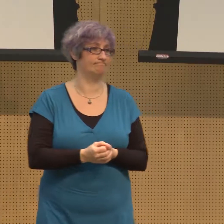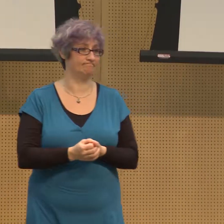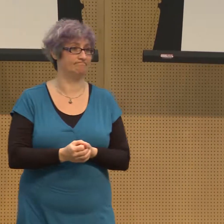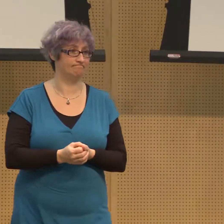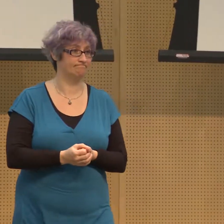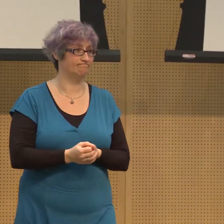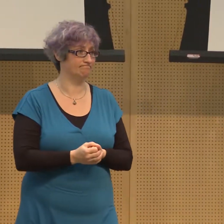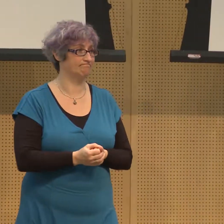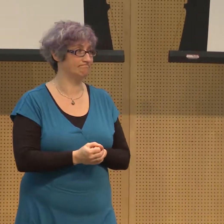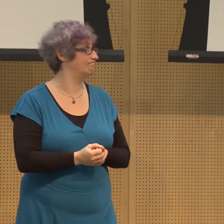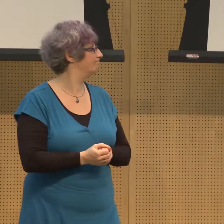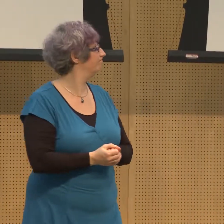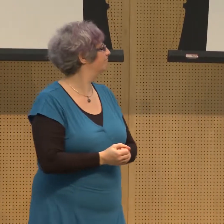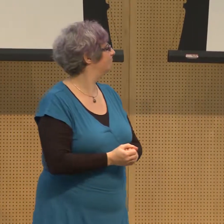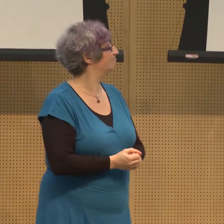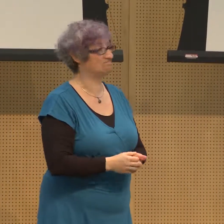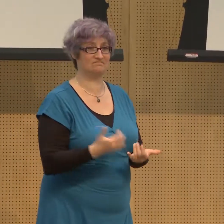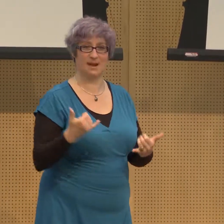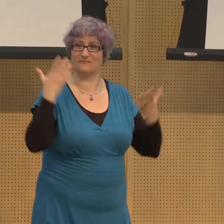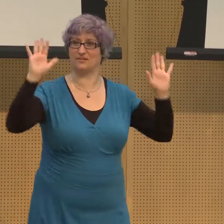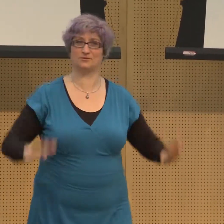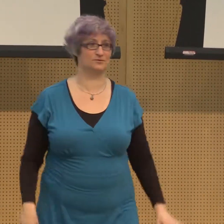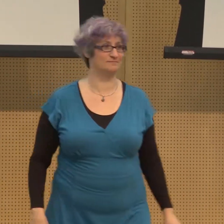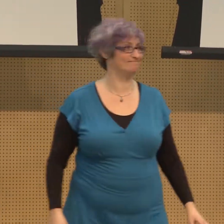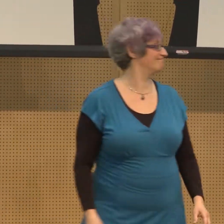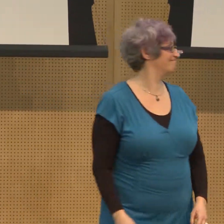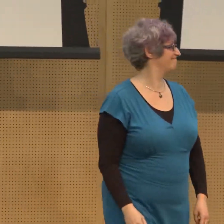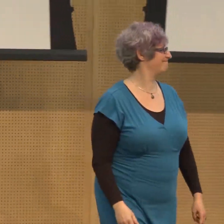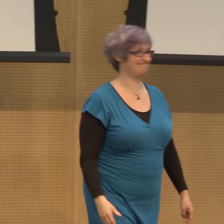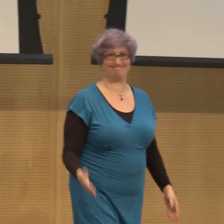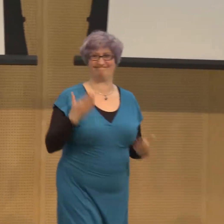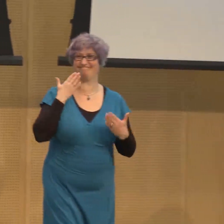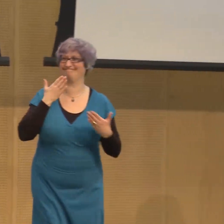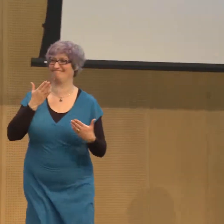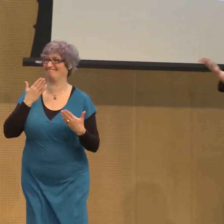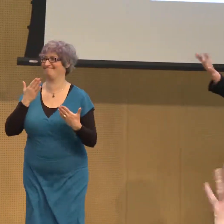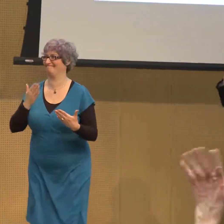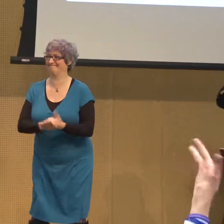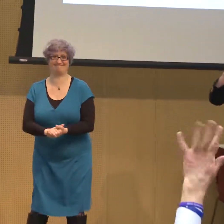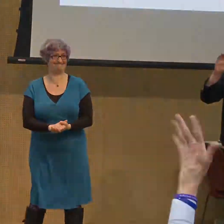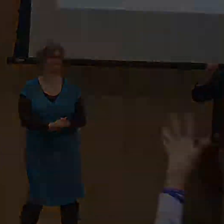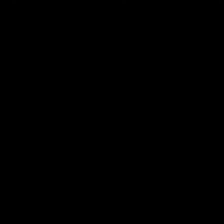It's critical. Now I'm done. Thank you very much.